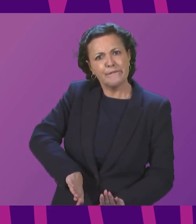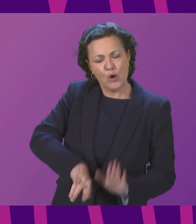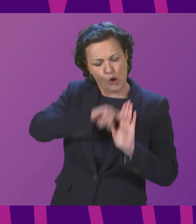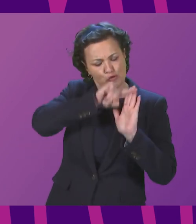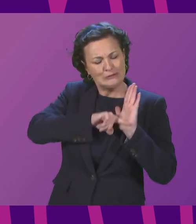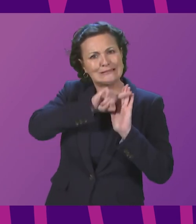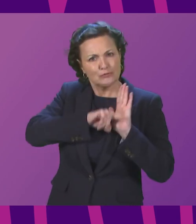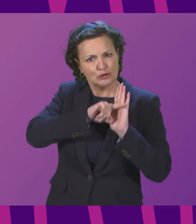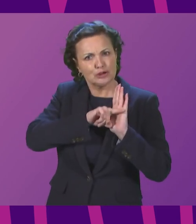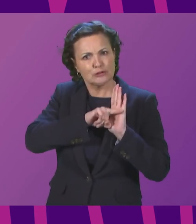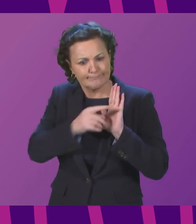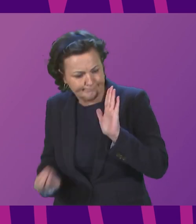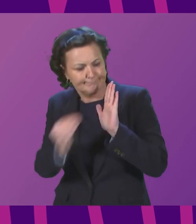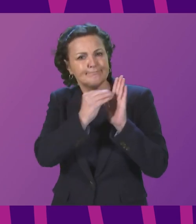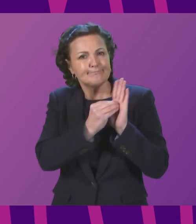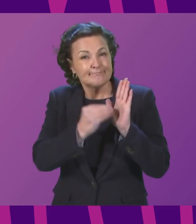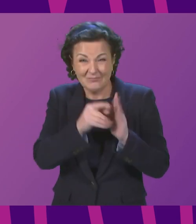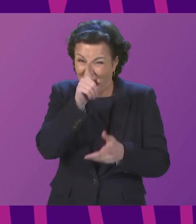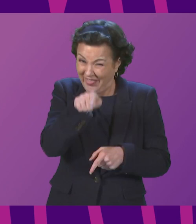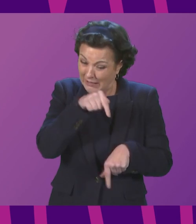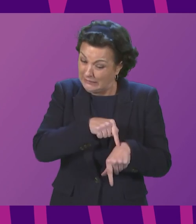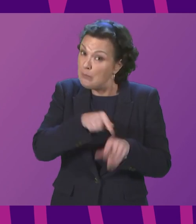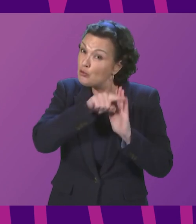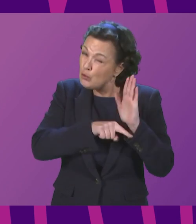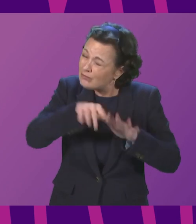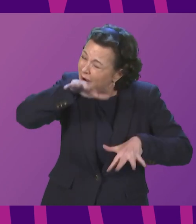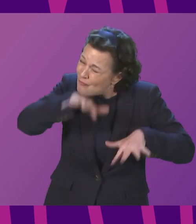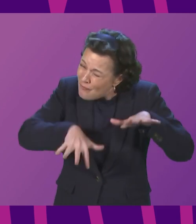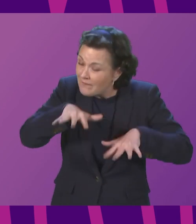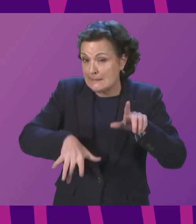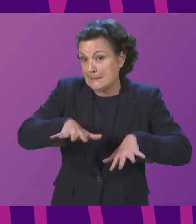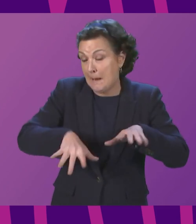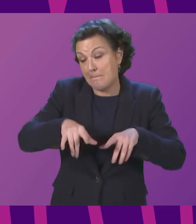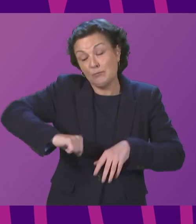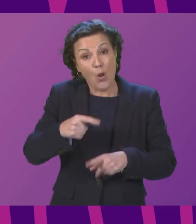were introduced and was when the rules were largely the same in Scotland as in England.